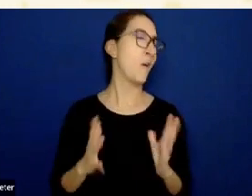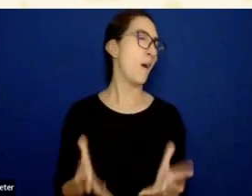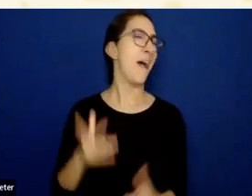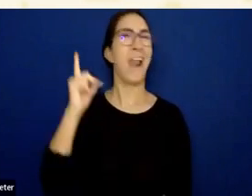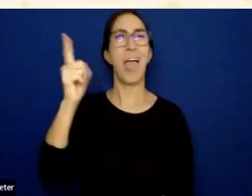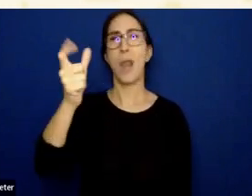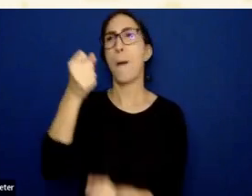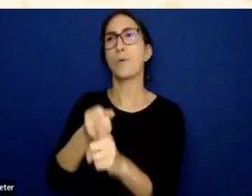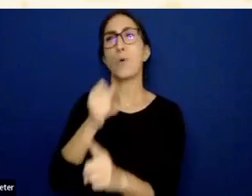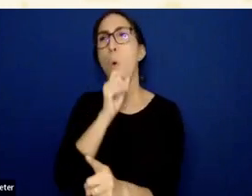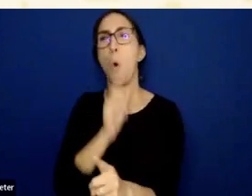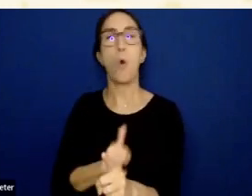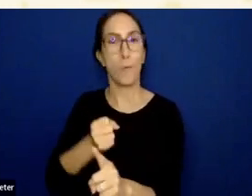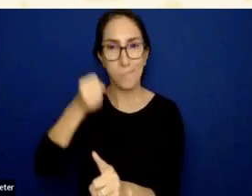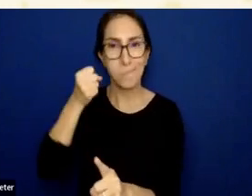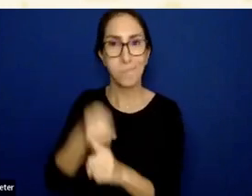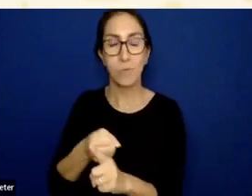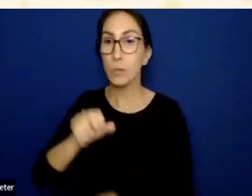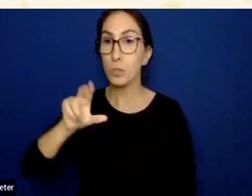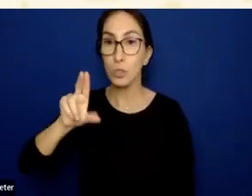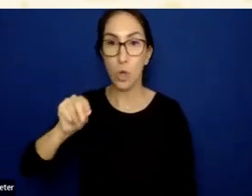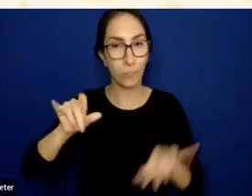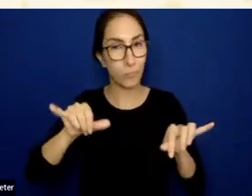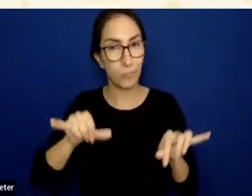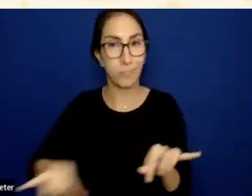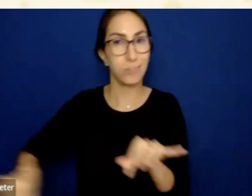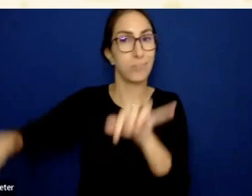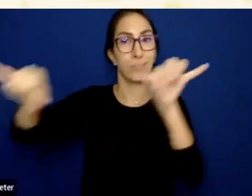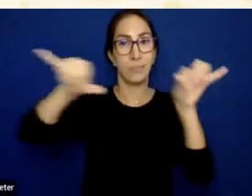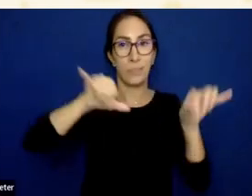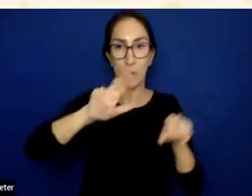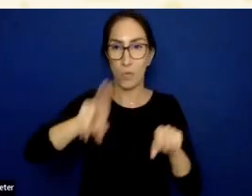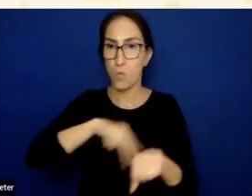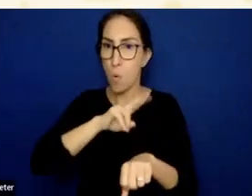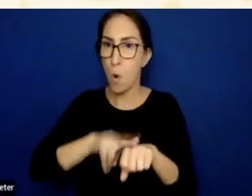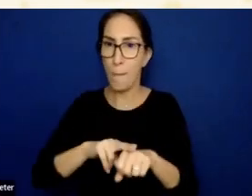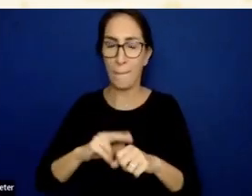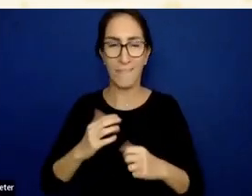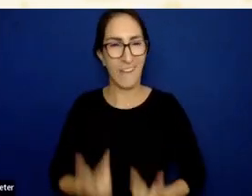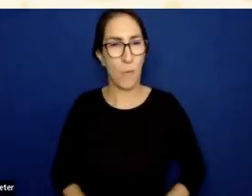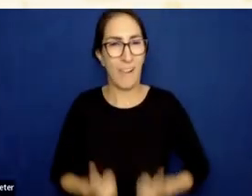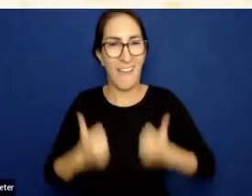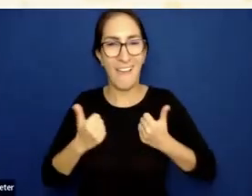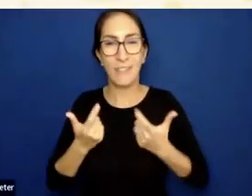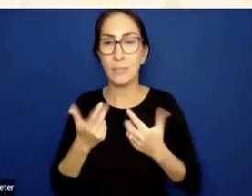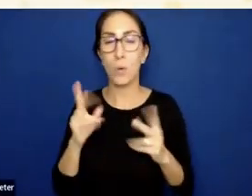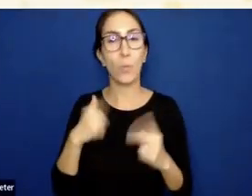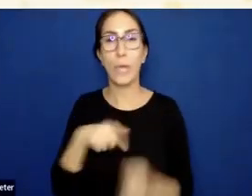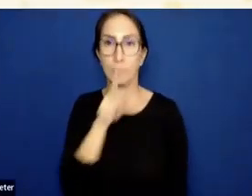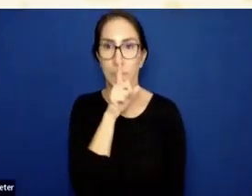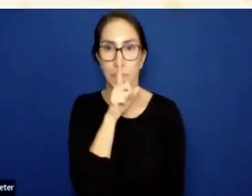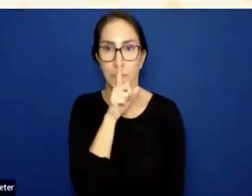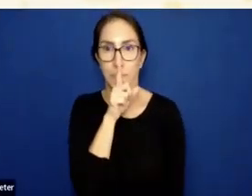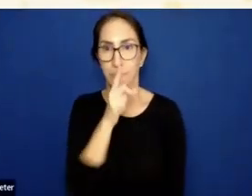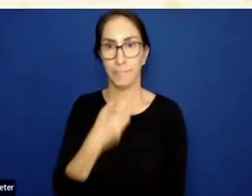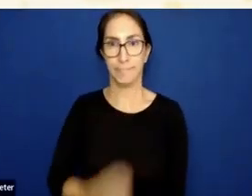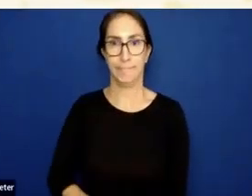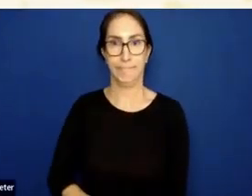This is something that is normal, but actually is not something that we talk about much, and it's important to discuss.